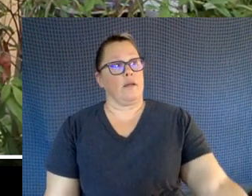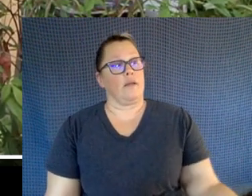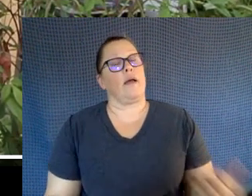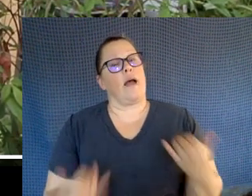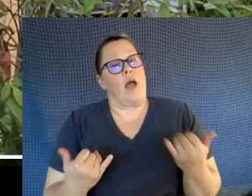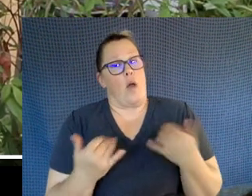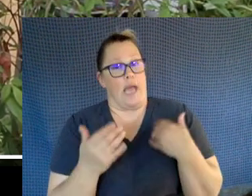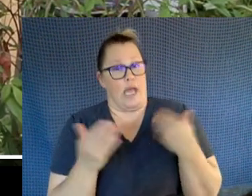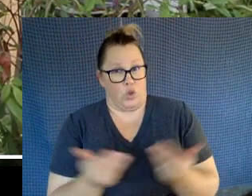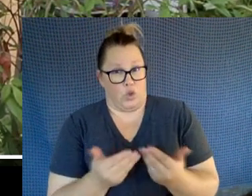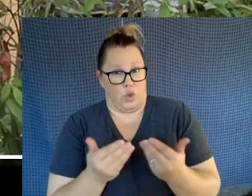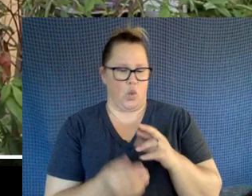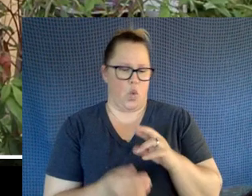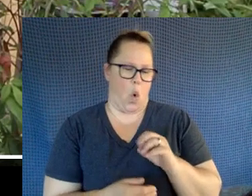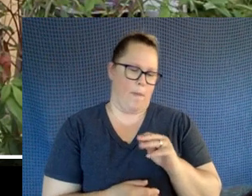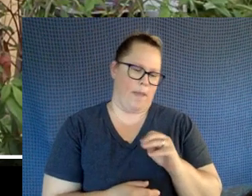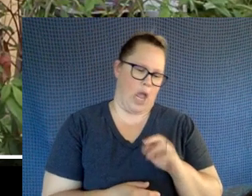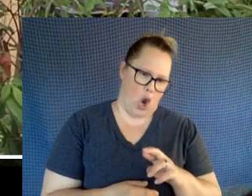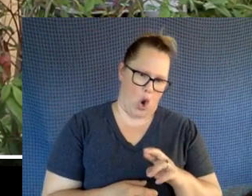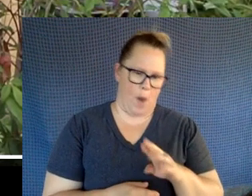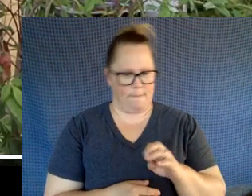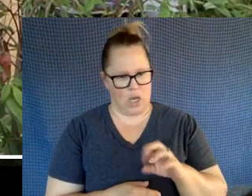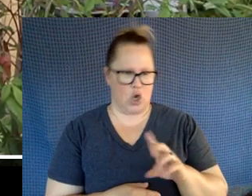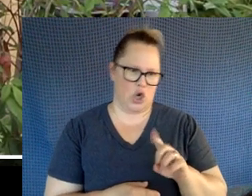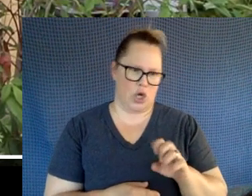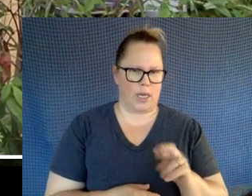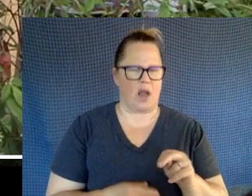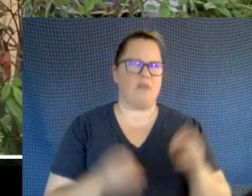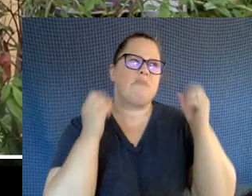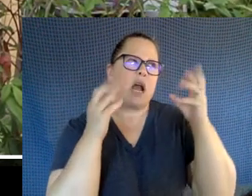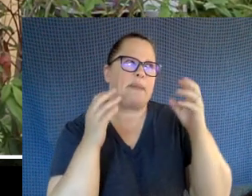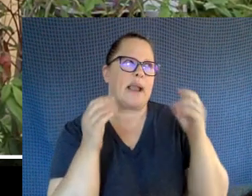were lots of artists working at this time. He was also friends with the artist